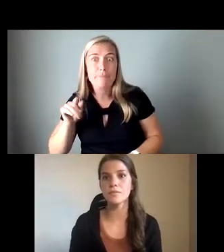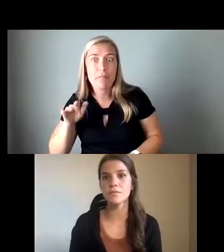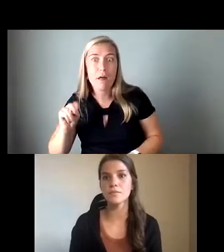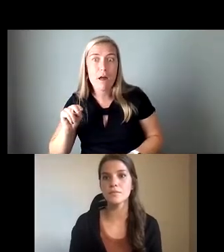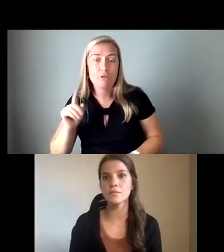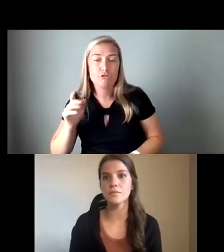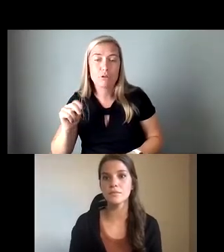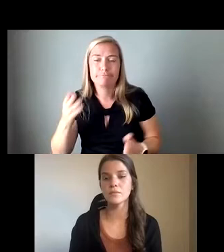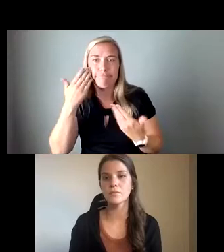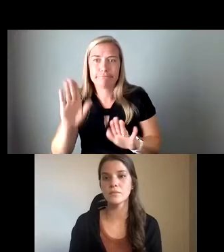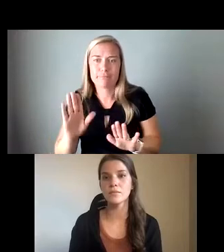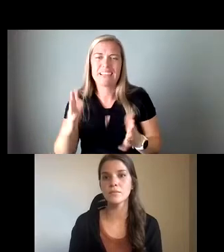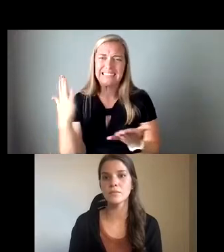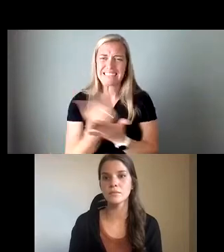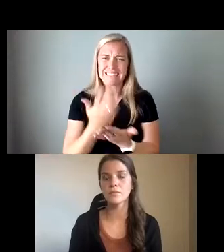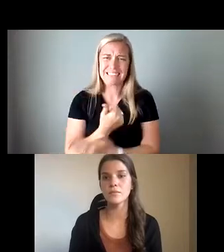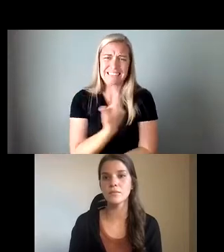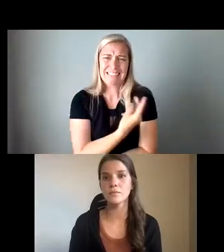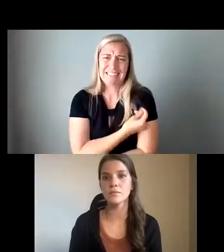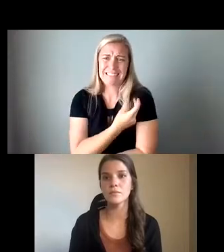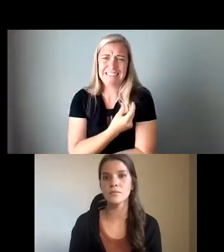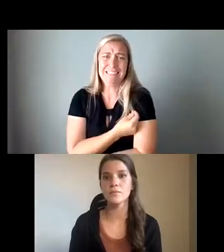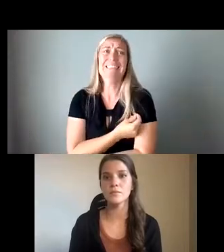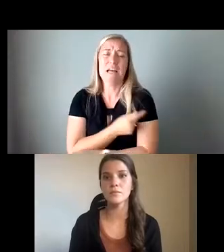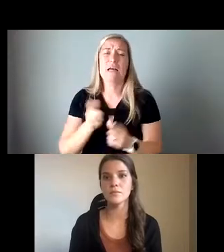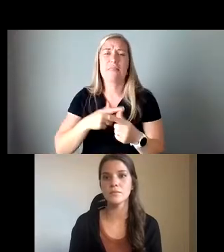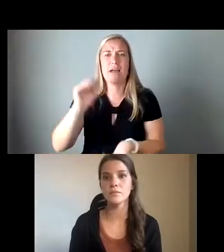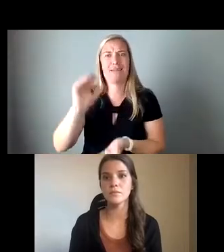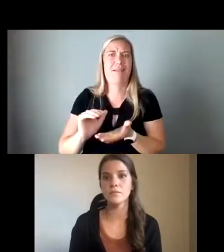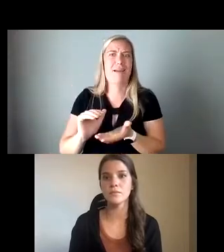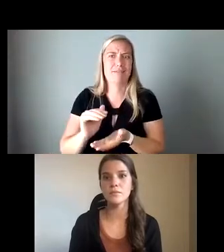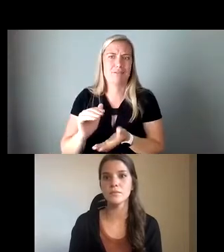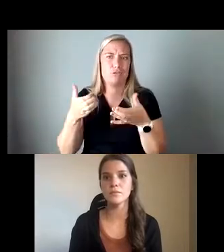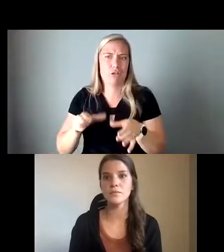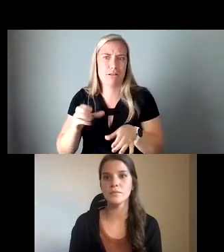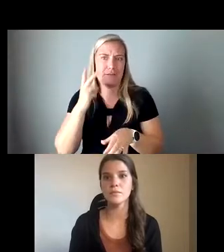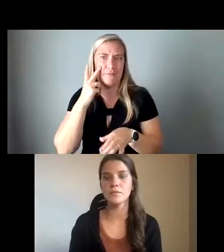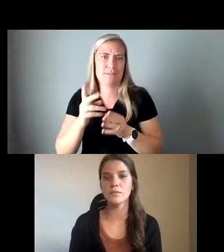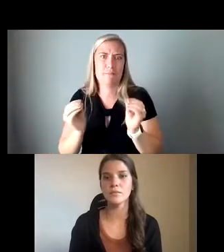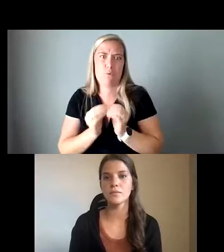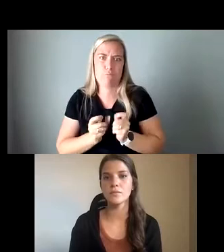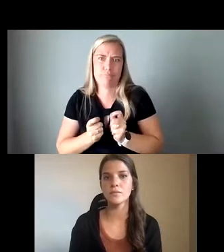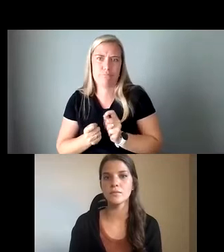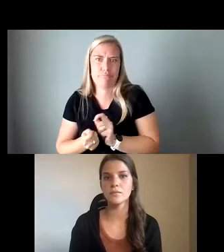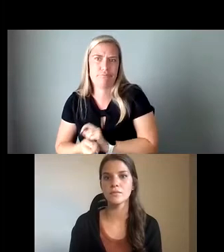people vaccinated the less likely we are to see additional surges as new variants emerge.